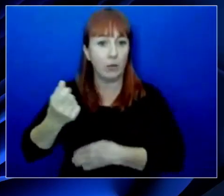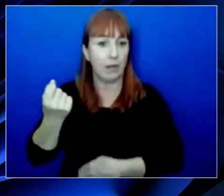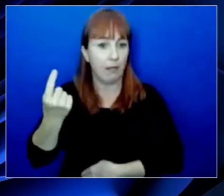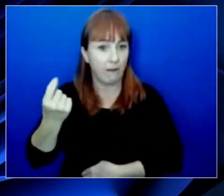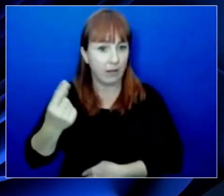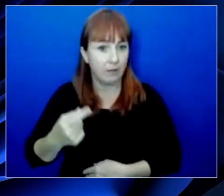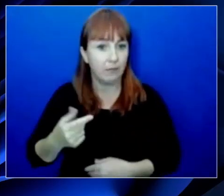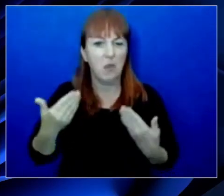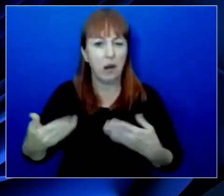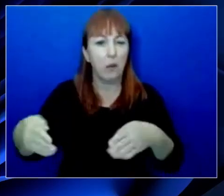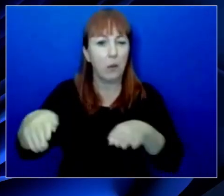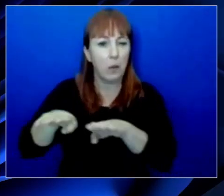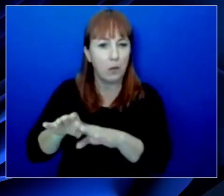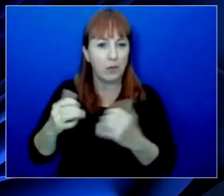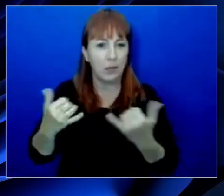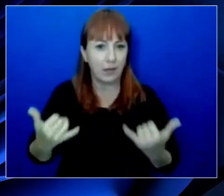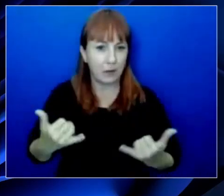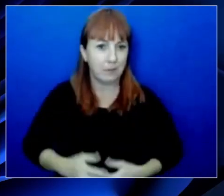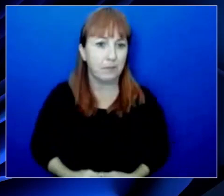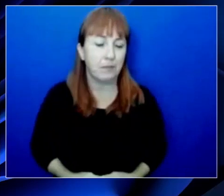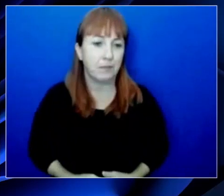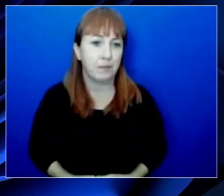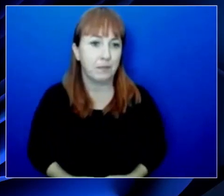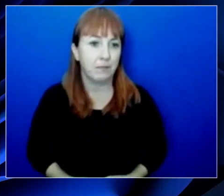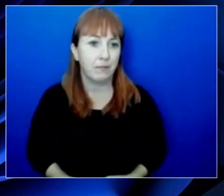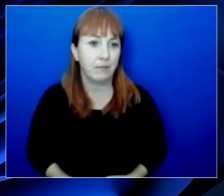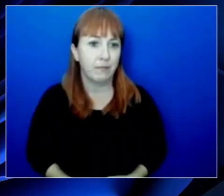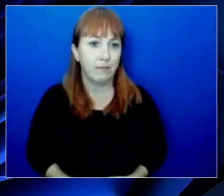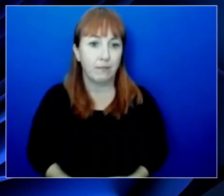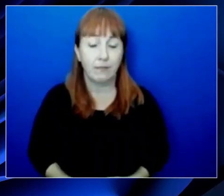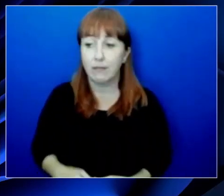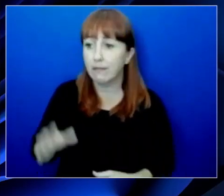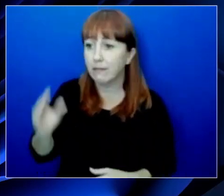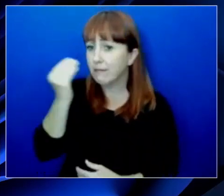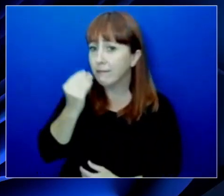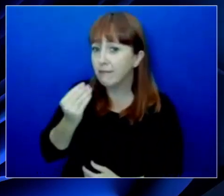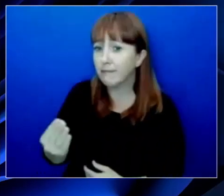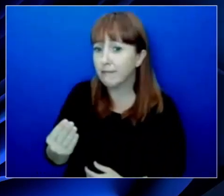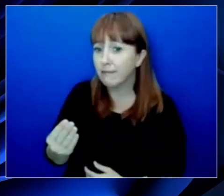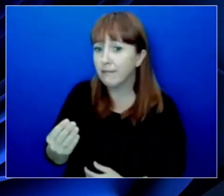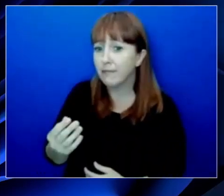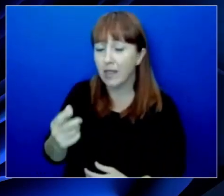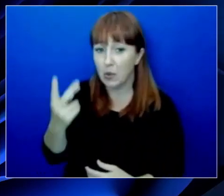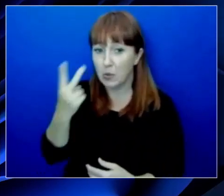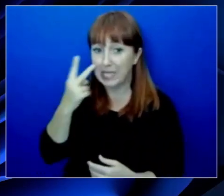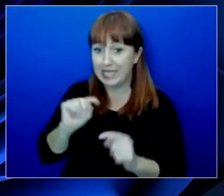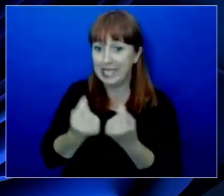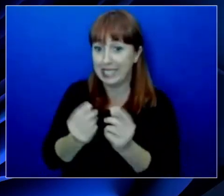Let's go ahead and close this. Jeff really quick. We can see the teams meeting so